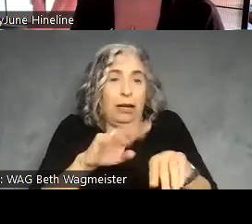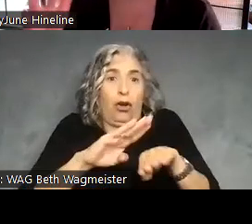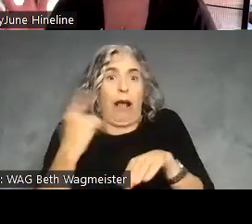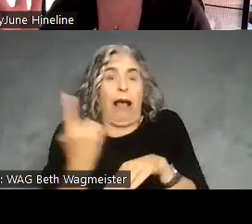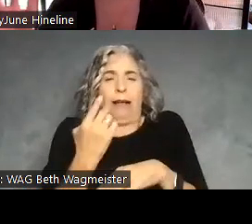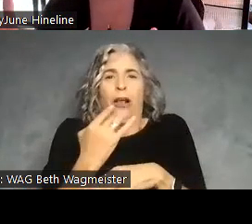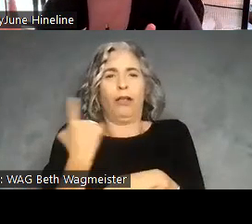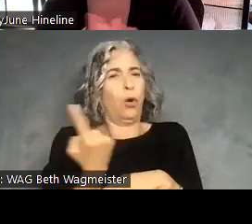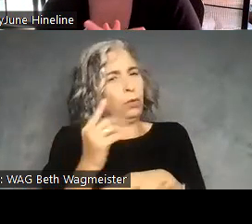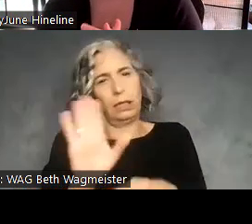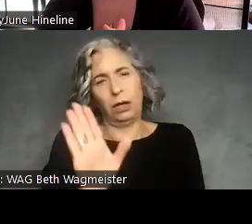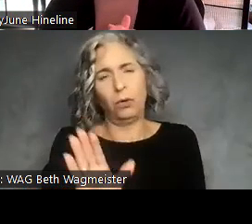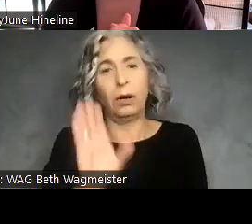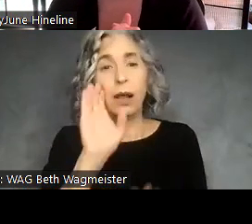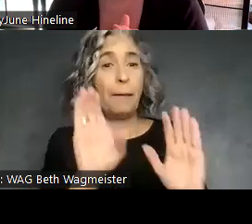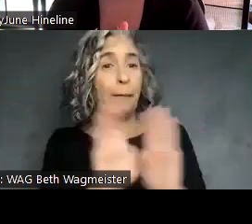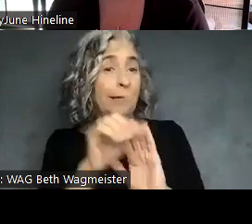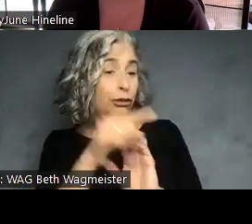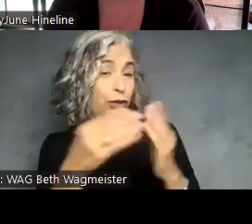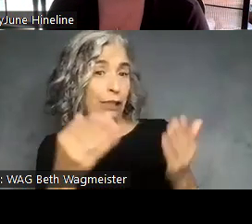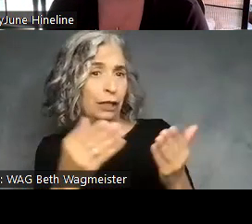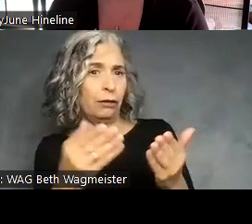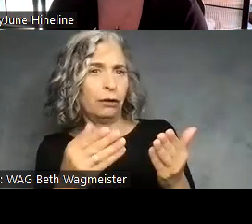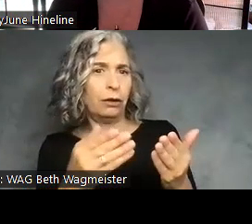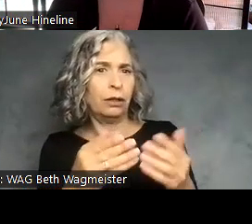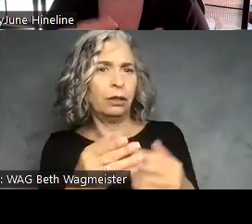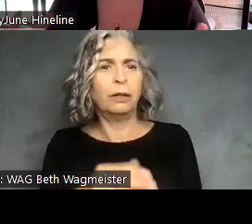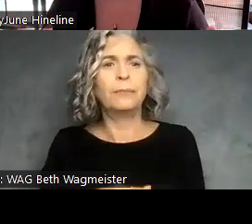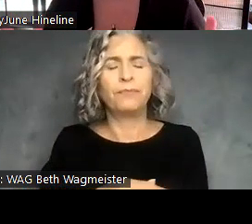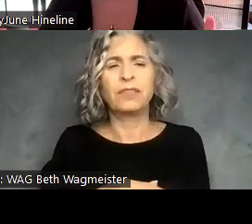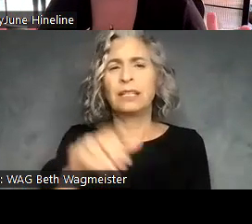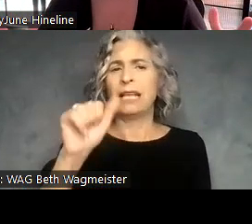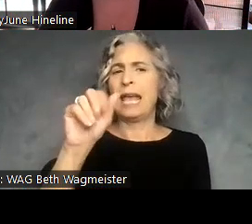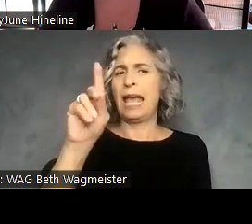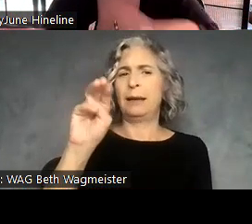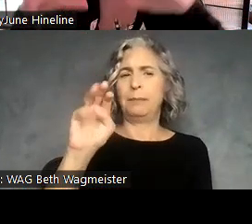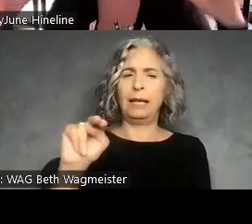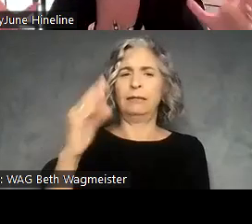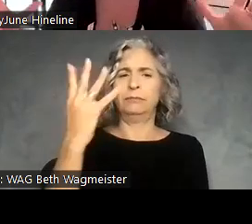meant. Some of them didn't have a tool tip. I had to click through. My adventure that should have